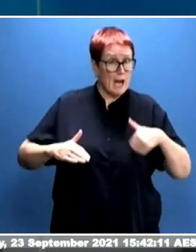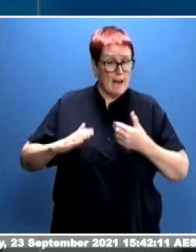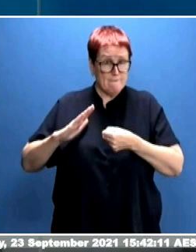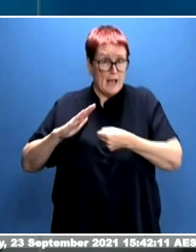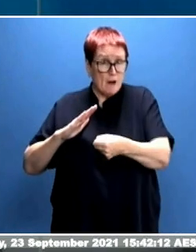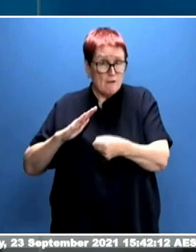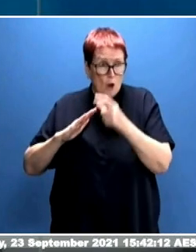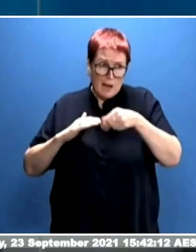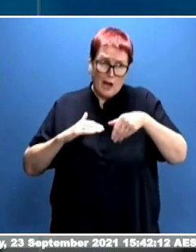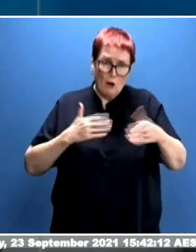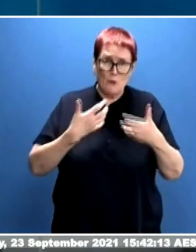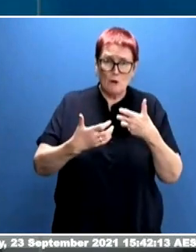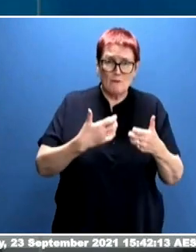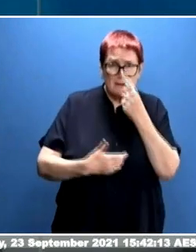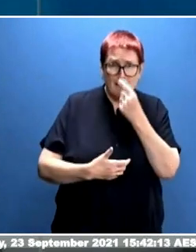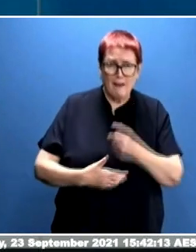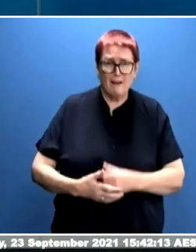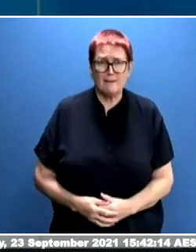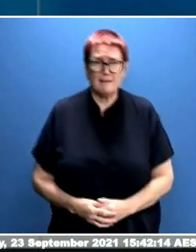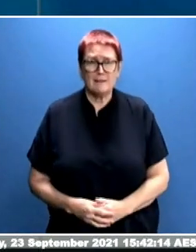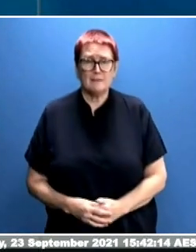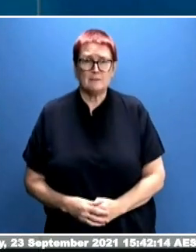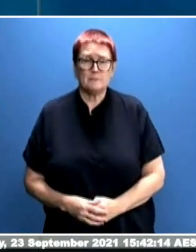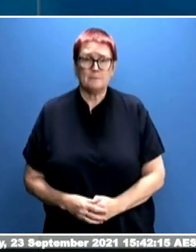Now you have responsibility for disability programs; you didn't add